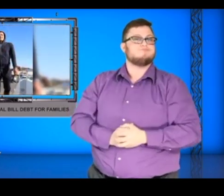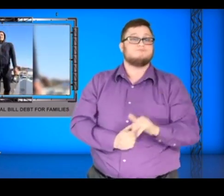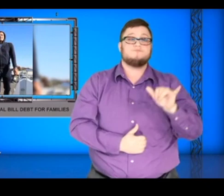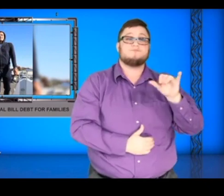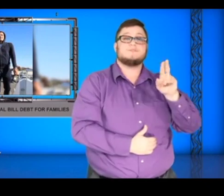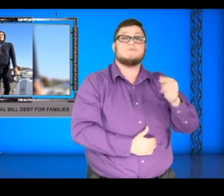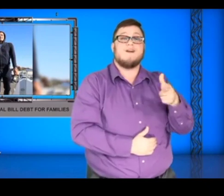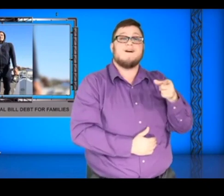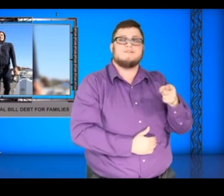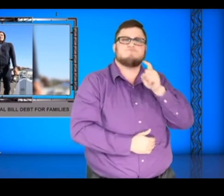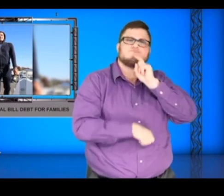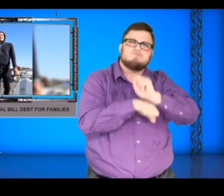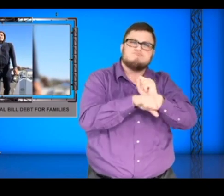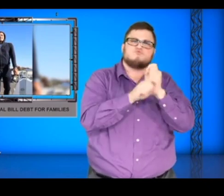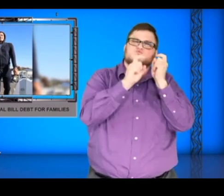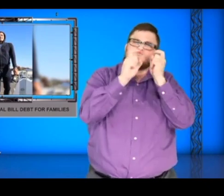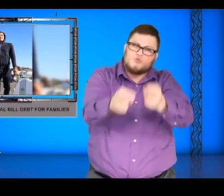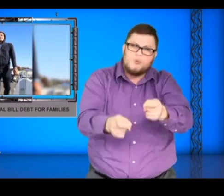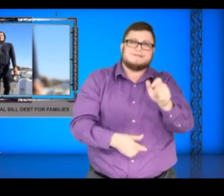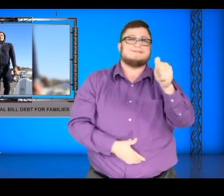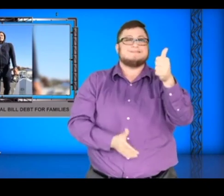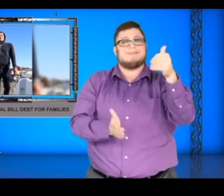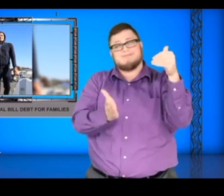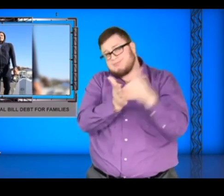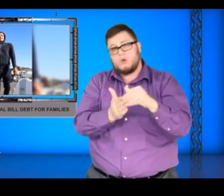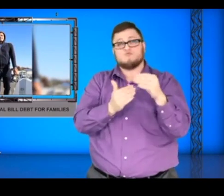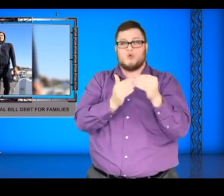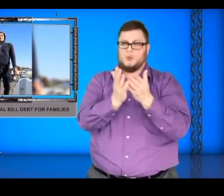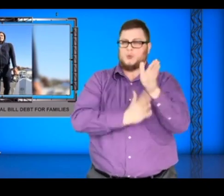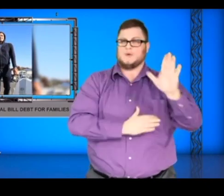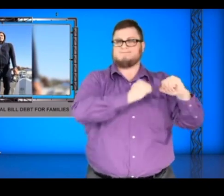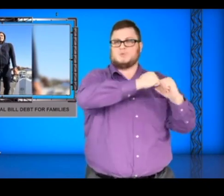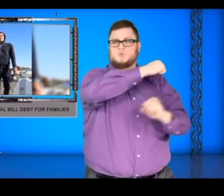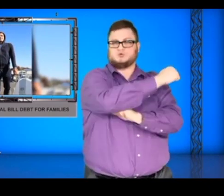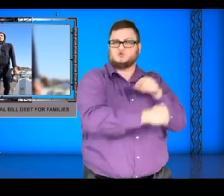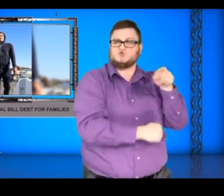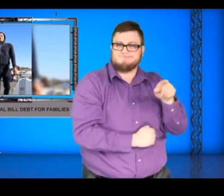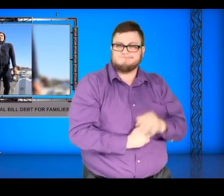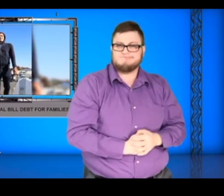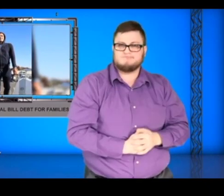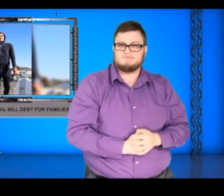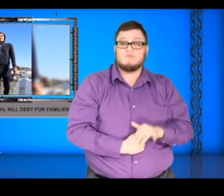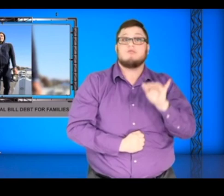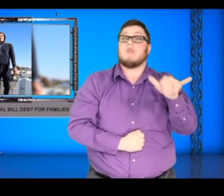Young actually donated $10,000 through his foundation.